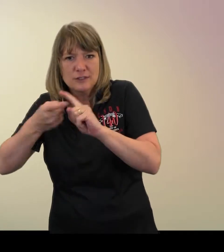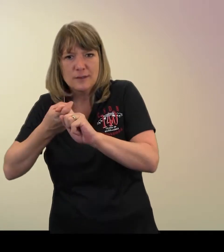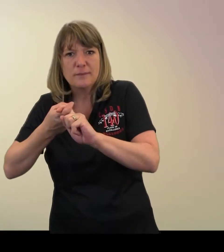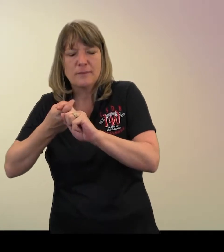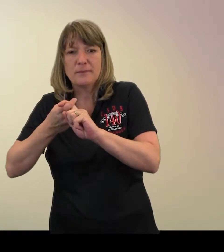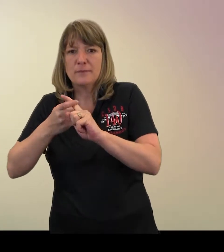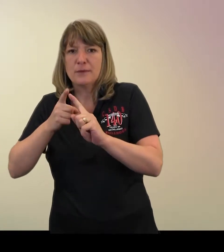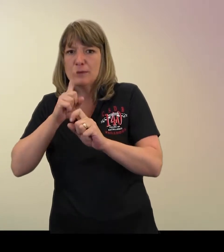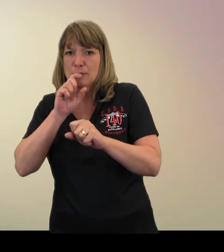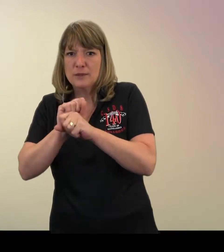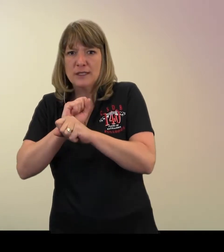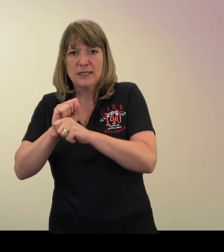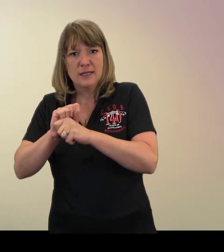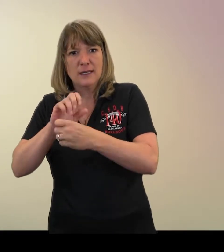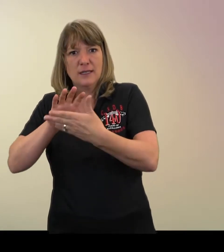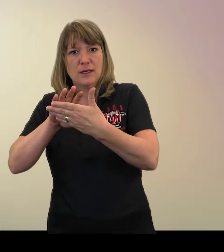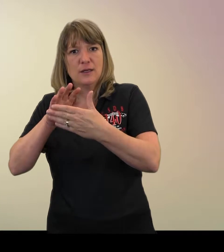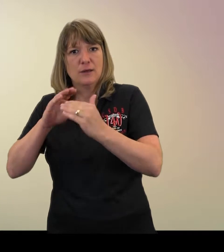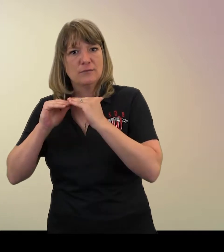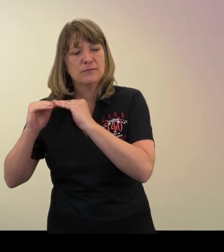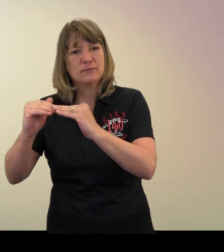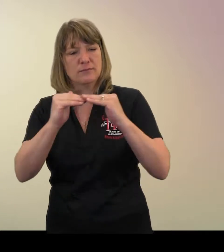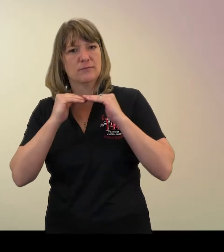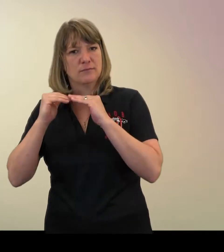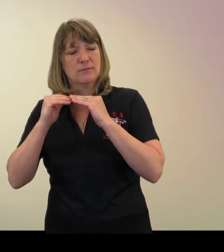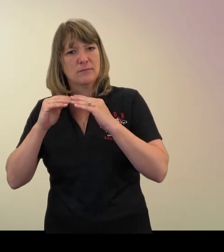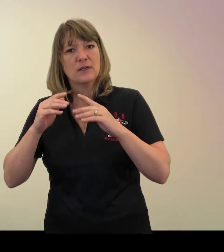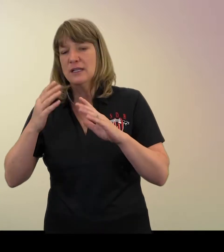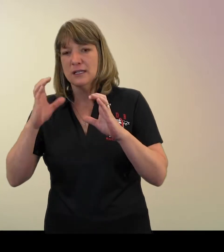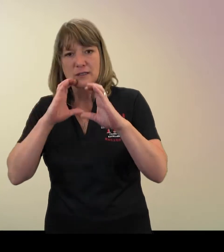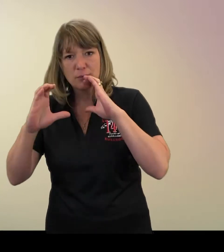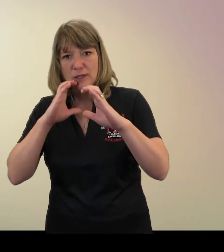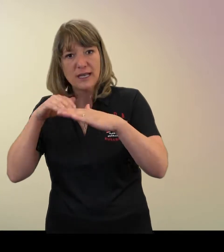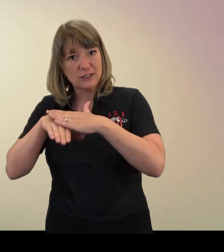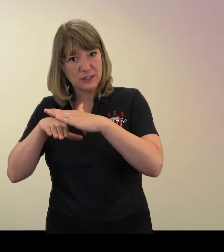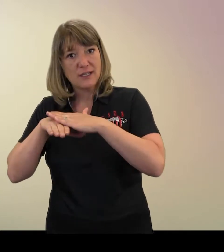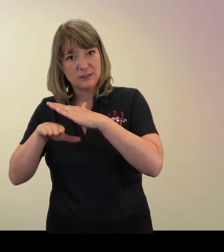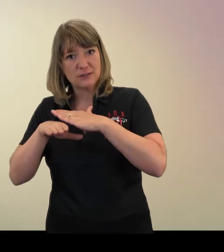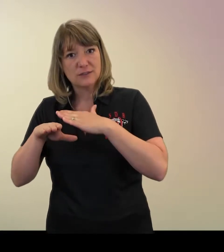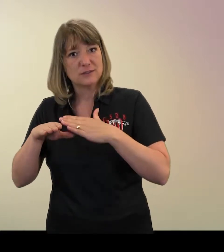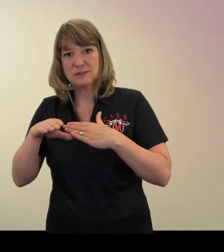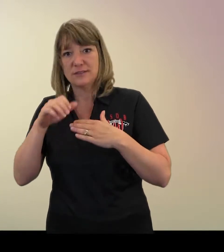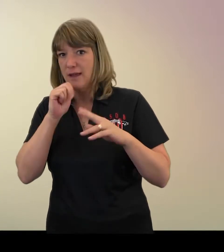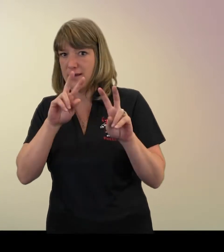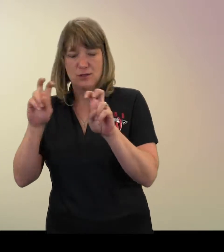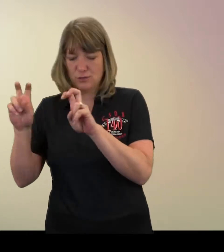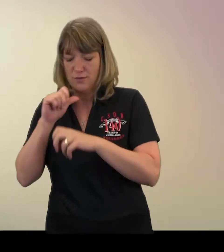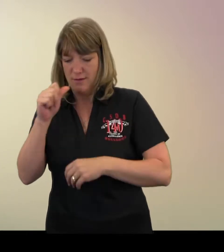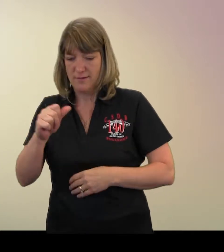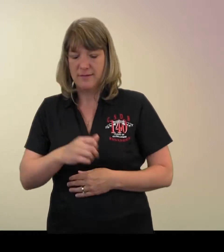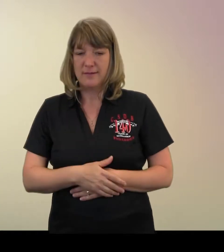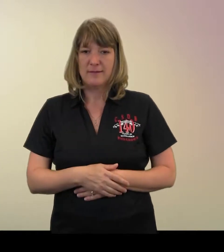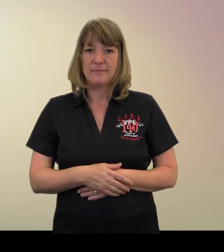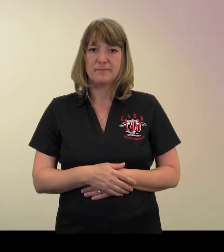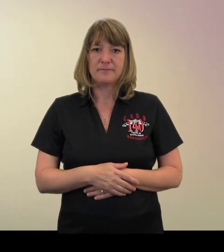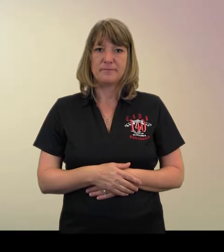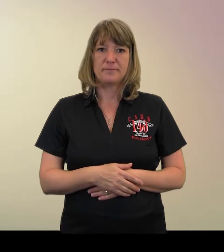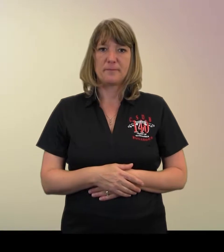friendships that are really reciprocal with their peers, even when the communication access is not an issue.